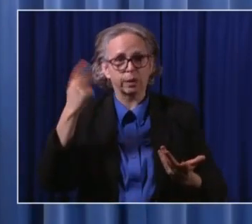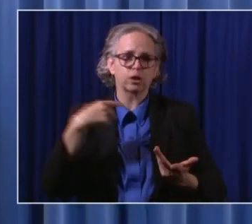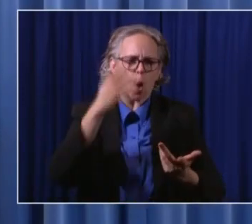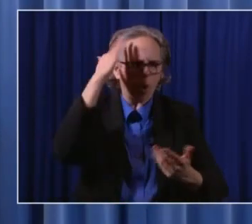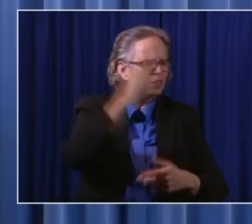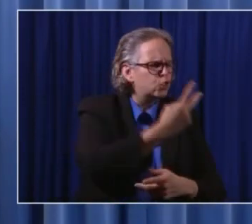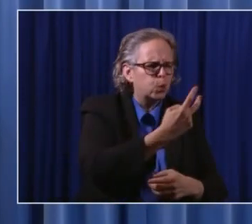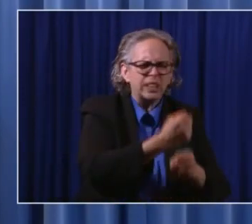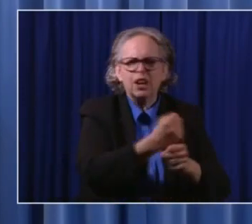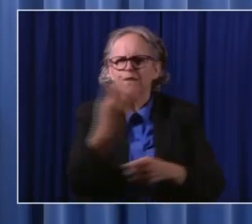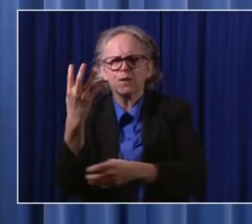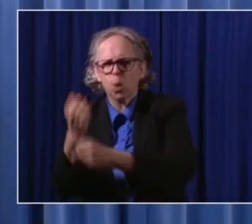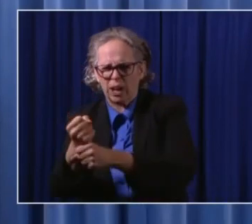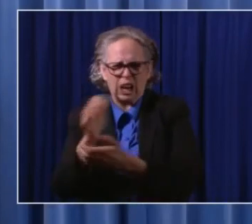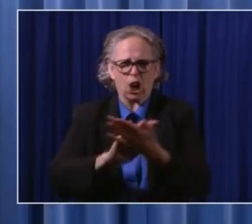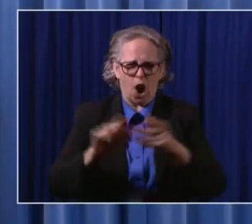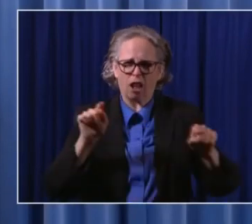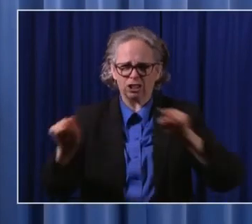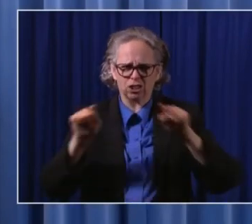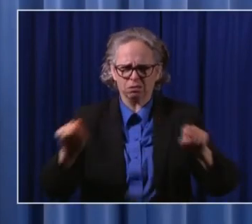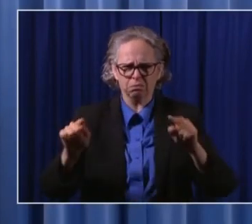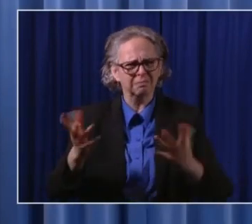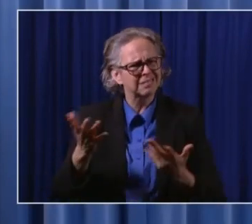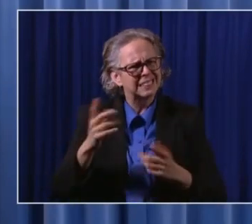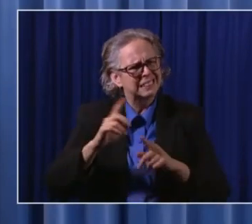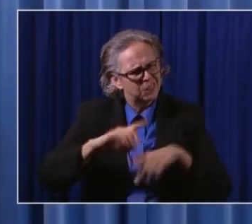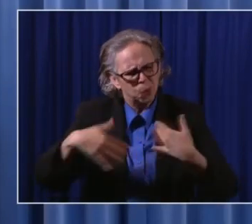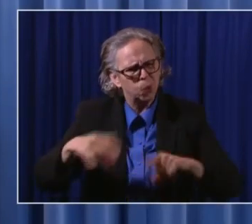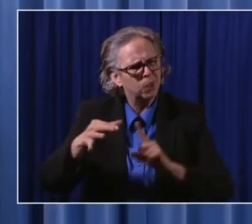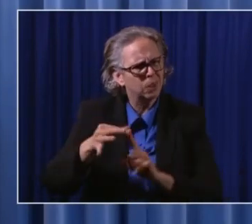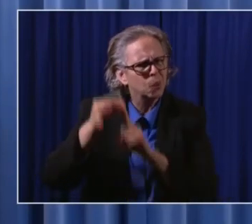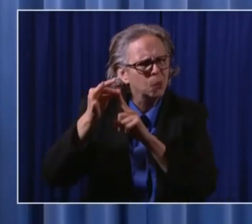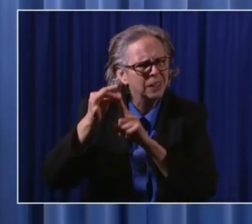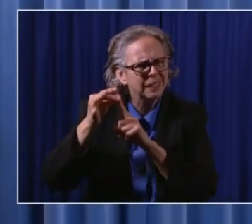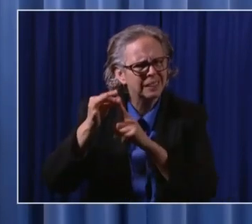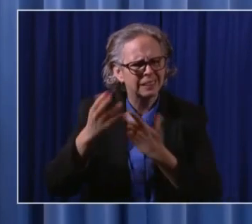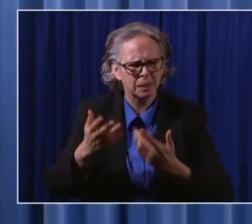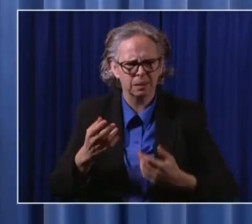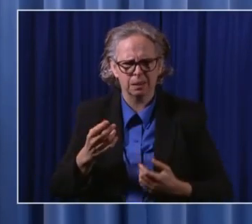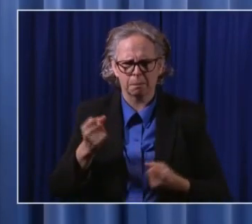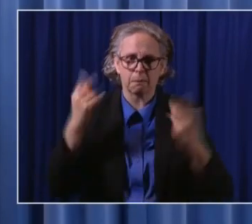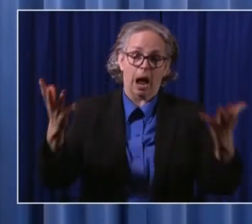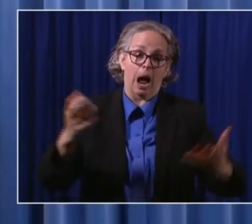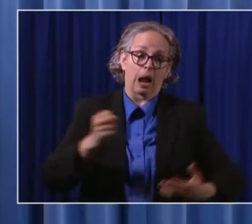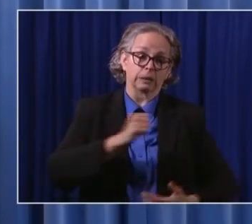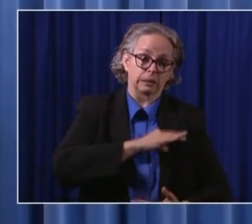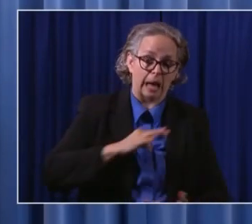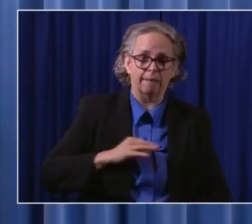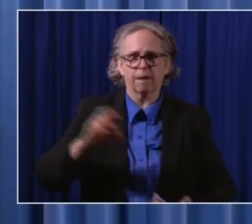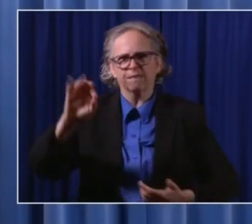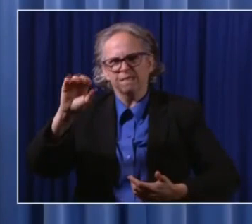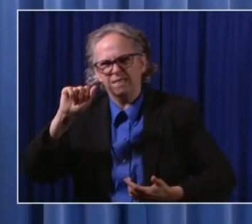OHIO'S TWO-YEAR AND FOUR-YEAR COLLEGES AND UNIVERSITIES ARE UNIQUE COMMUNITIES. THE STUDENTS, FACULTY, STAFF,